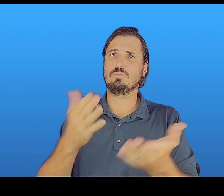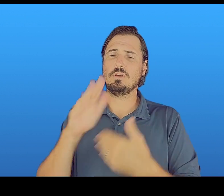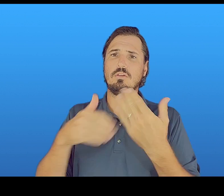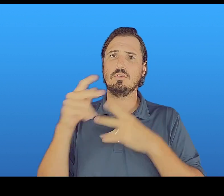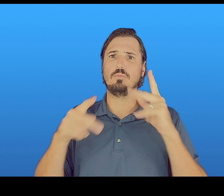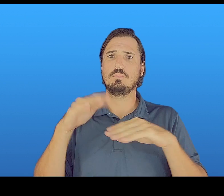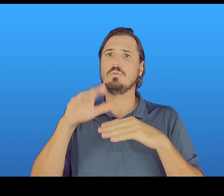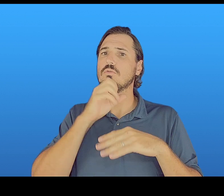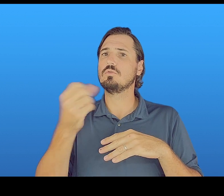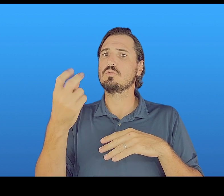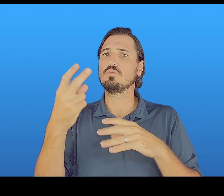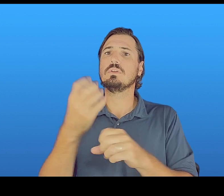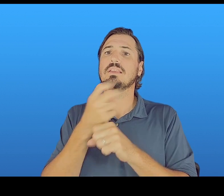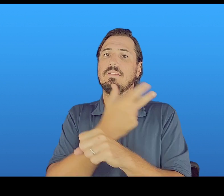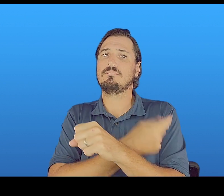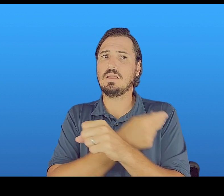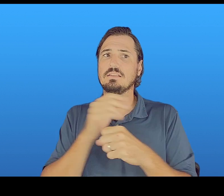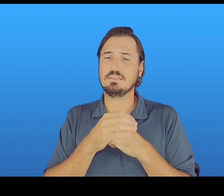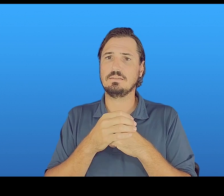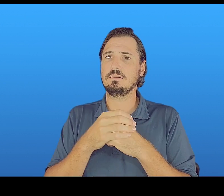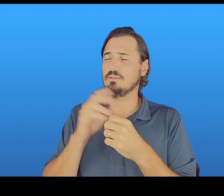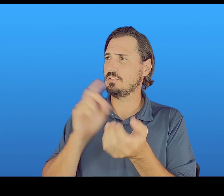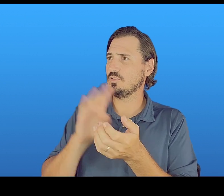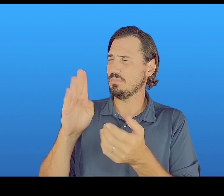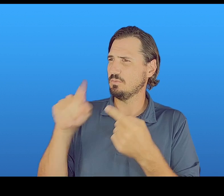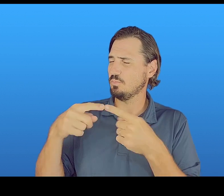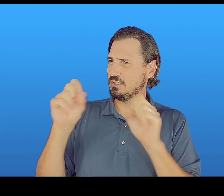We strongly recommend that everyone 12 and older get vaccinated, if you aren’t already